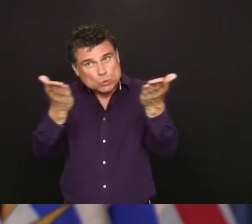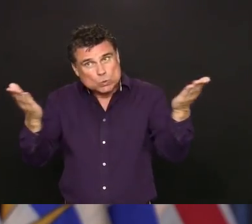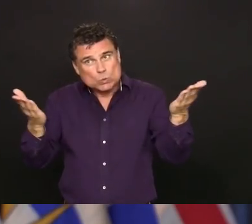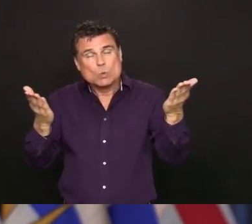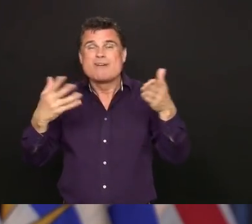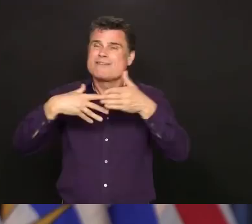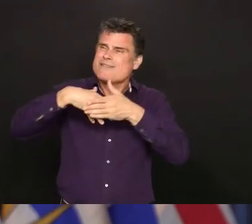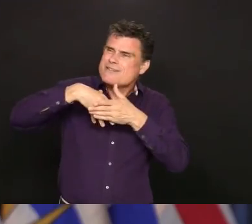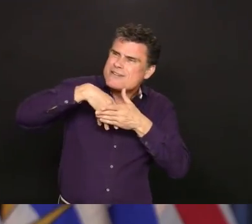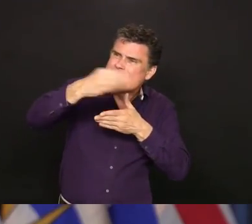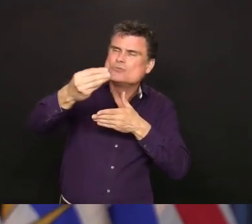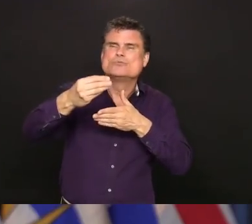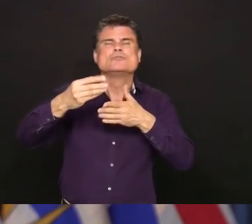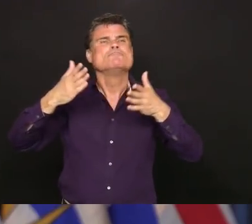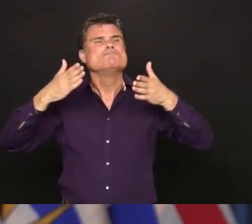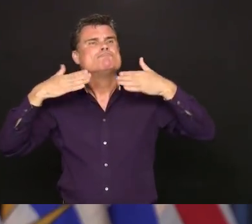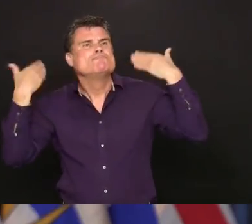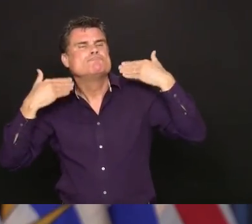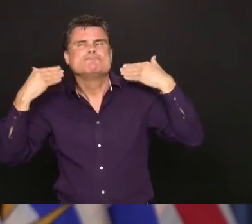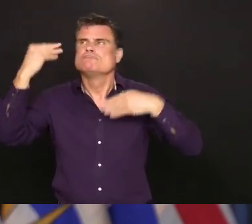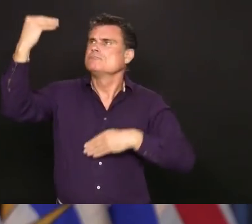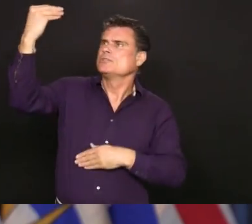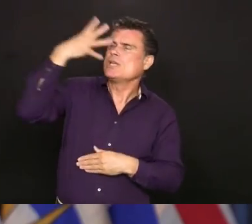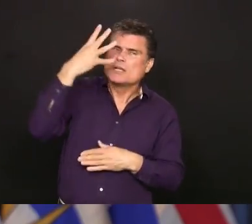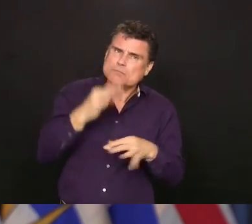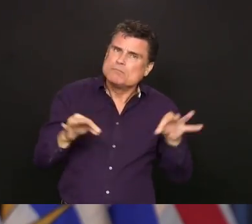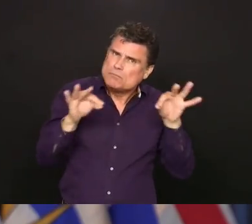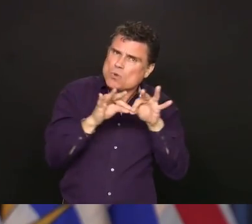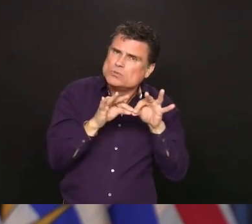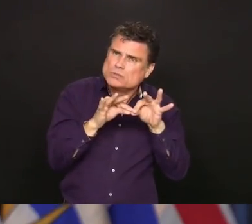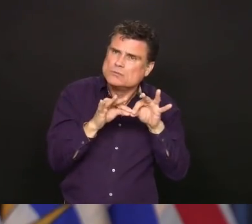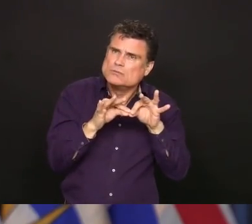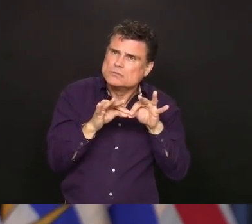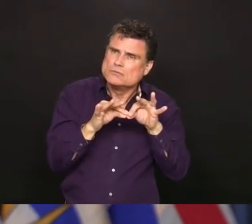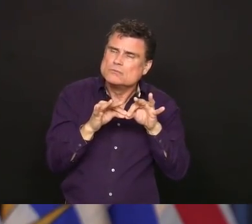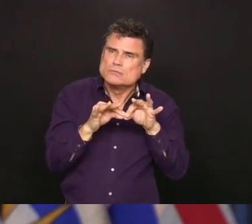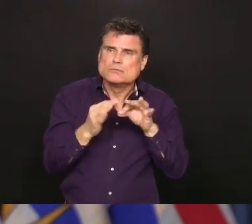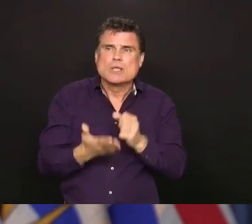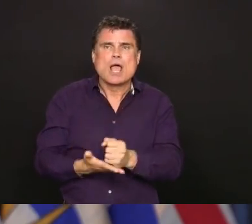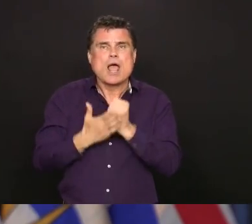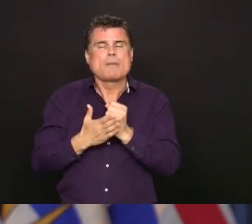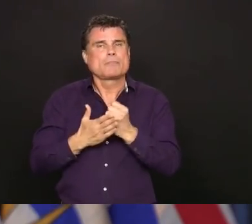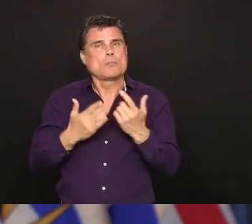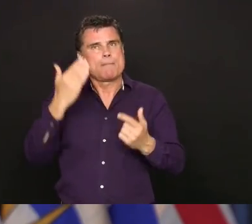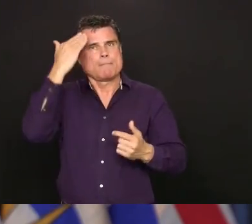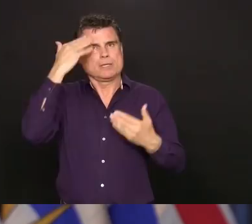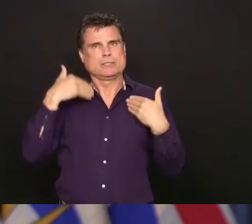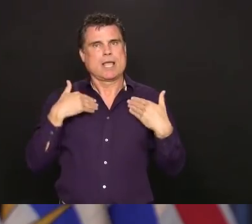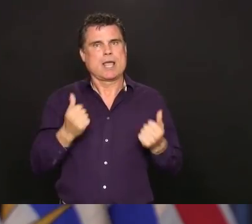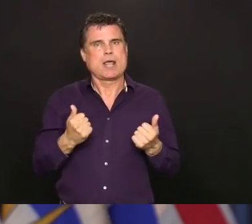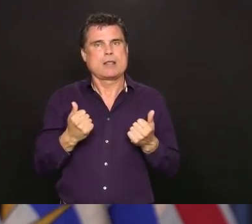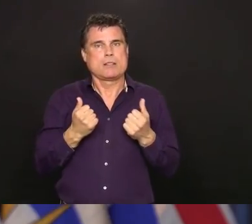challenges and problems, including mental health problems. What we need to do is, if we're having challenges in certain parks